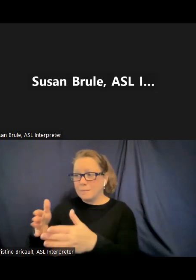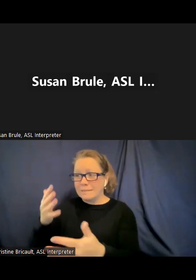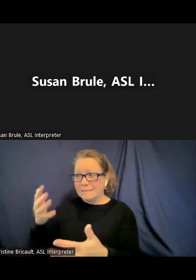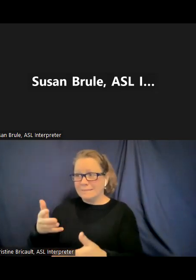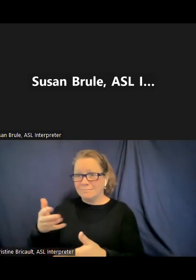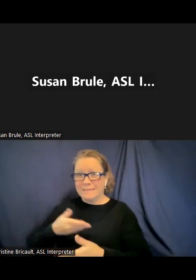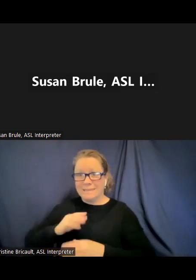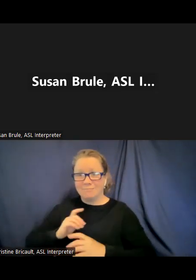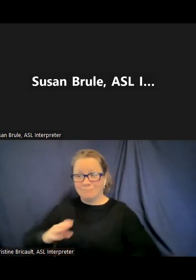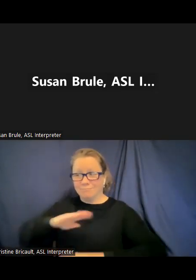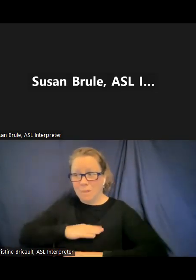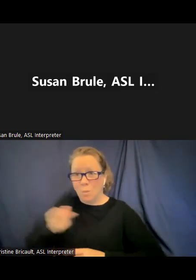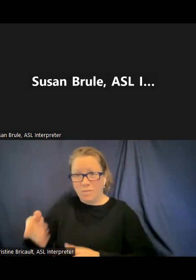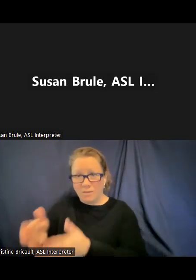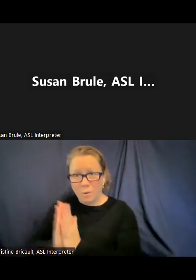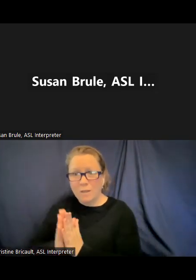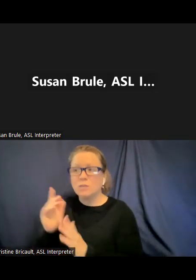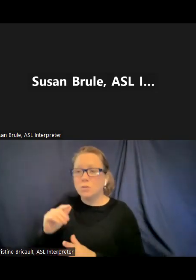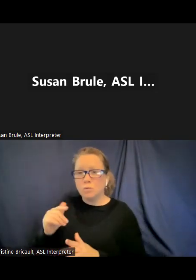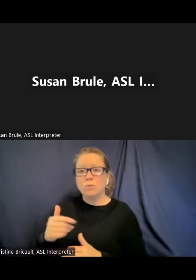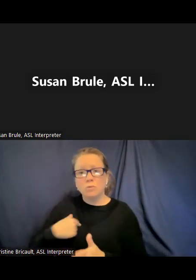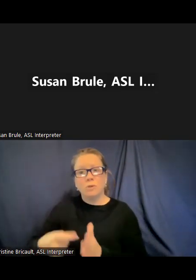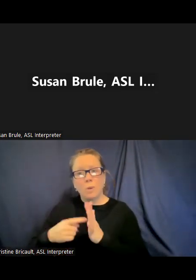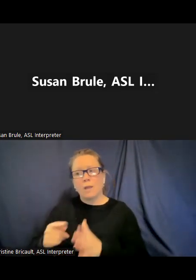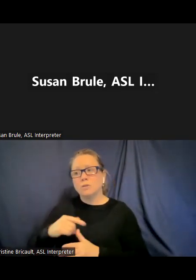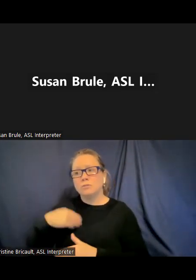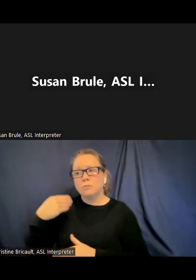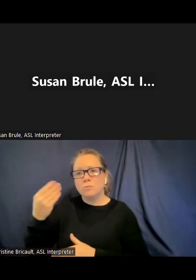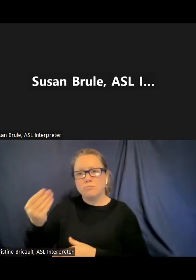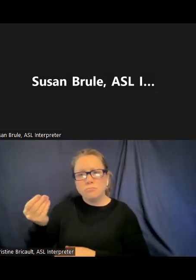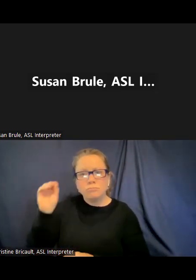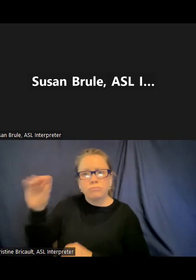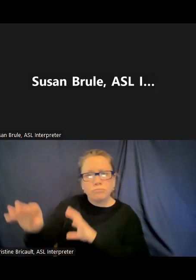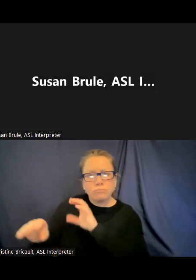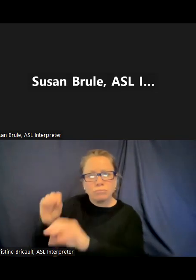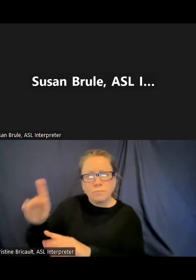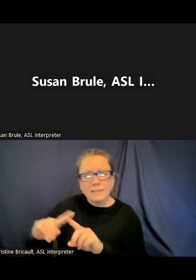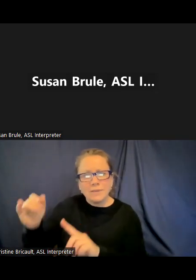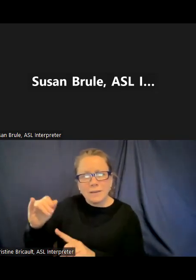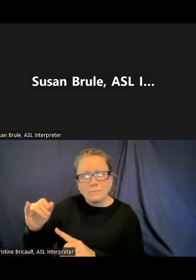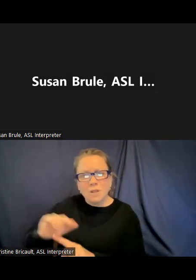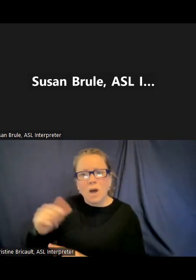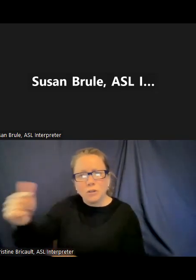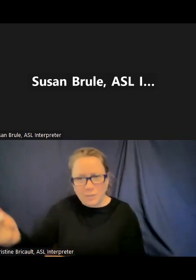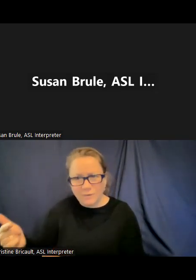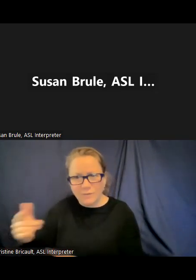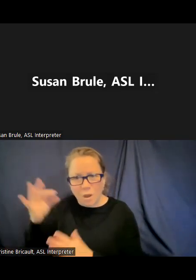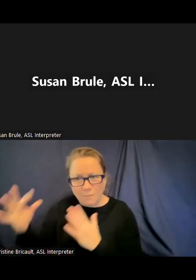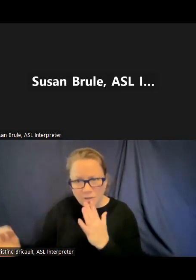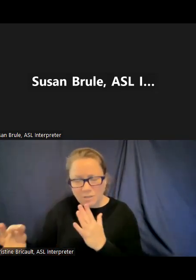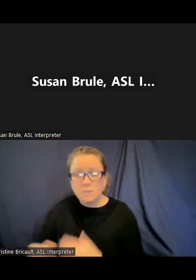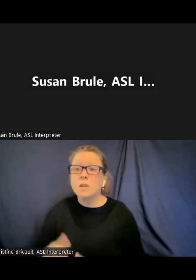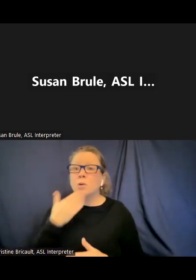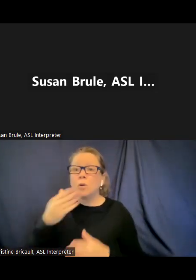So, a good place to get ideas for alternatives is the person's manager,